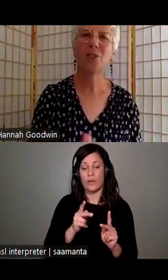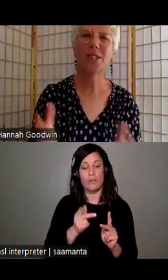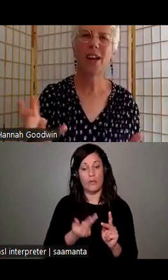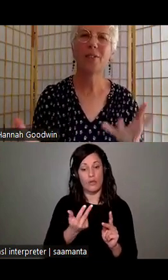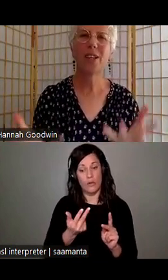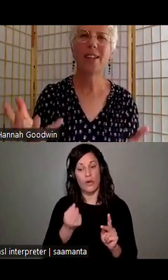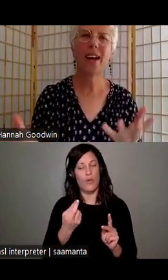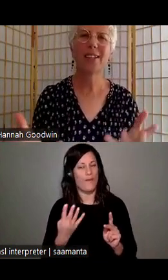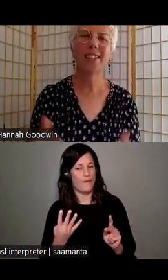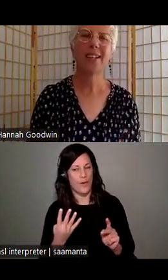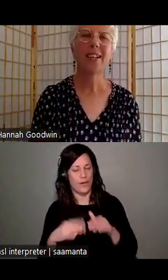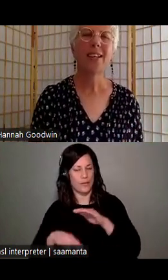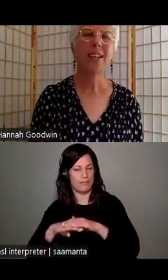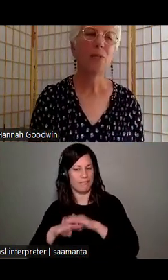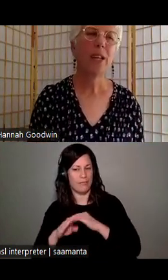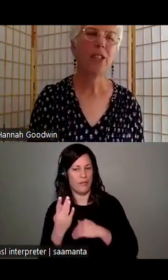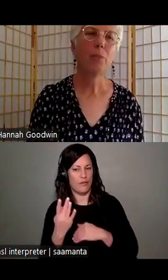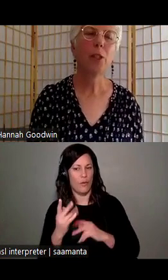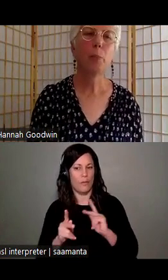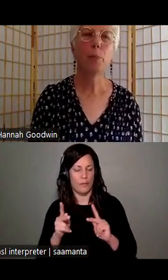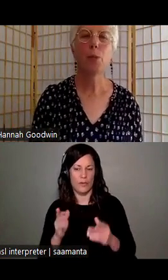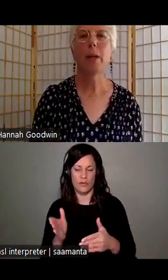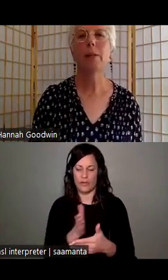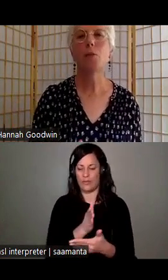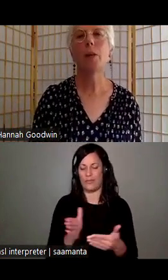So it's kind of in that range of multiple perspectives,